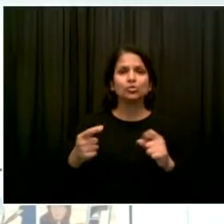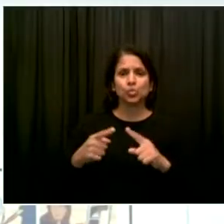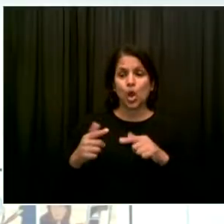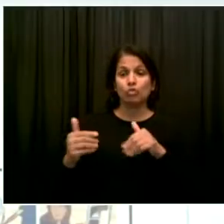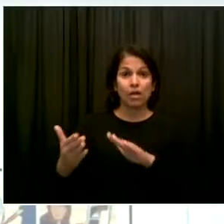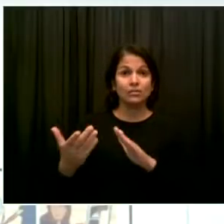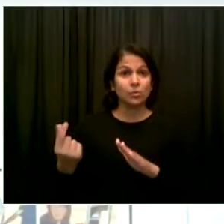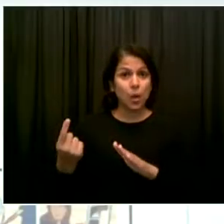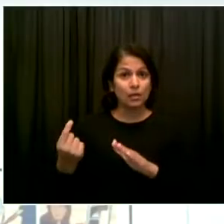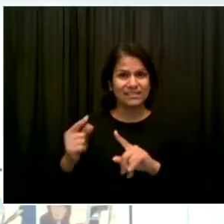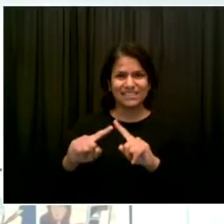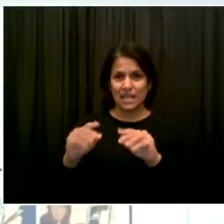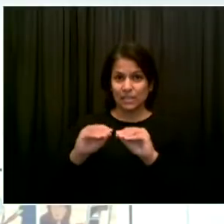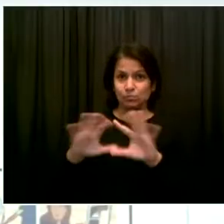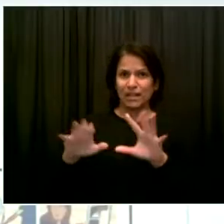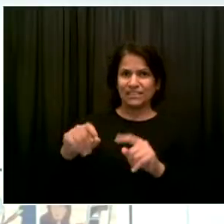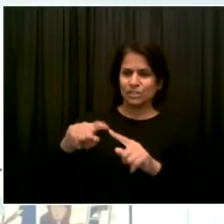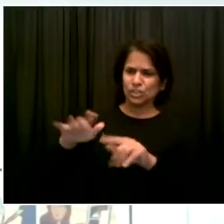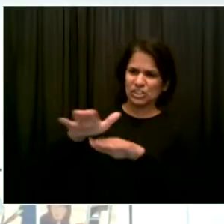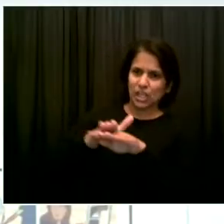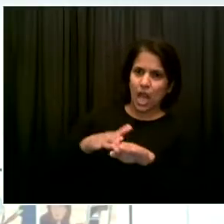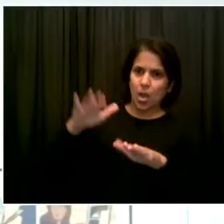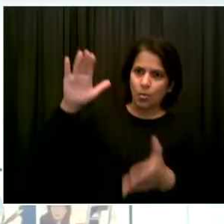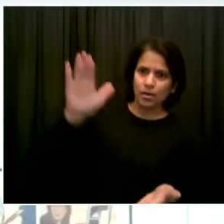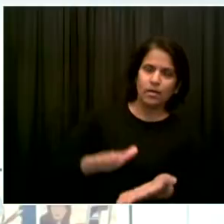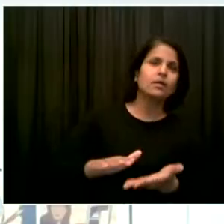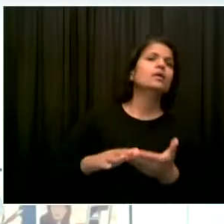AGAINST THAT THAT' SWHERE PRECAUTIONS WE TALKED ABOUT CAN